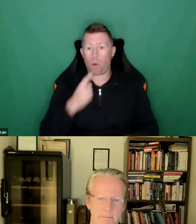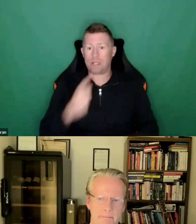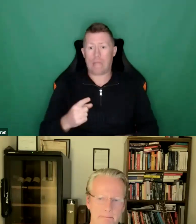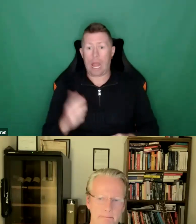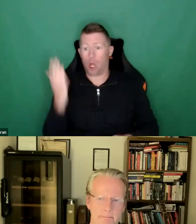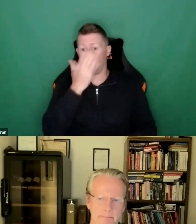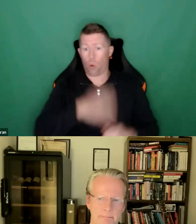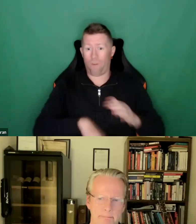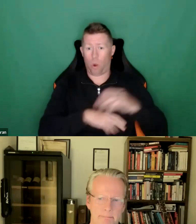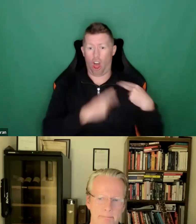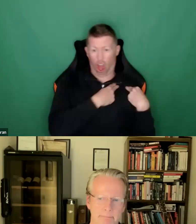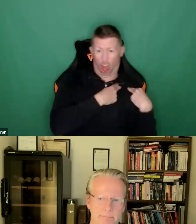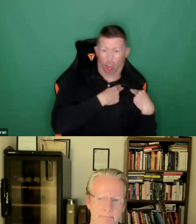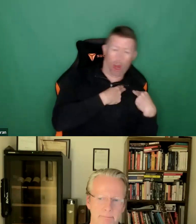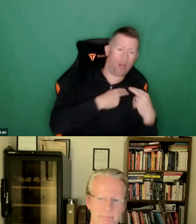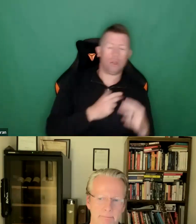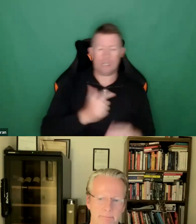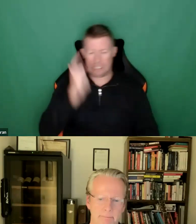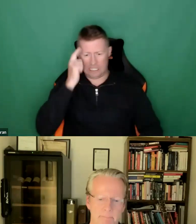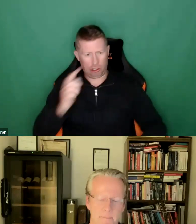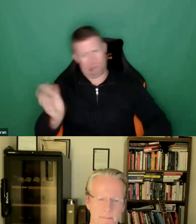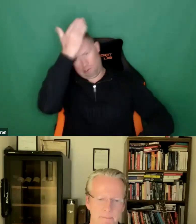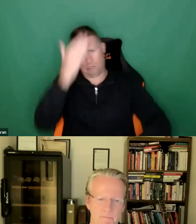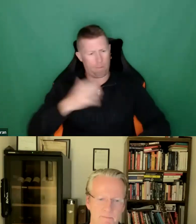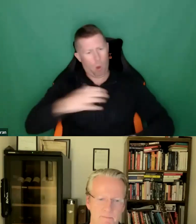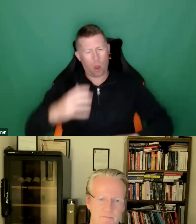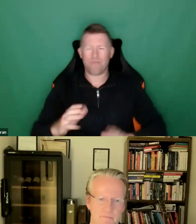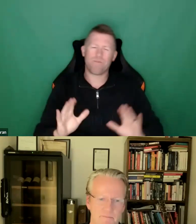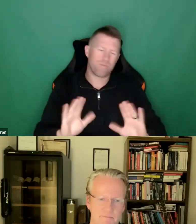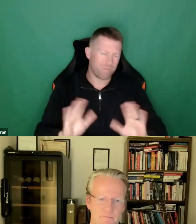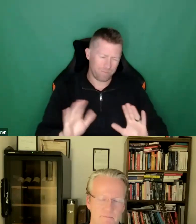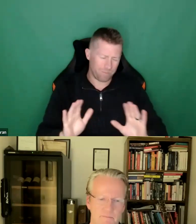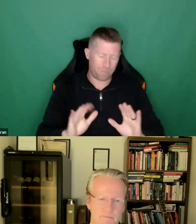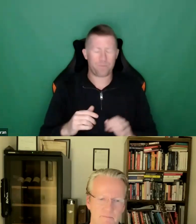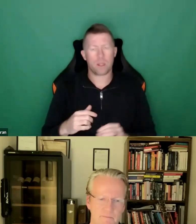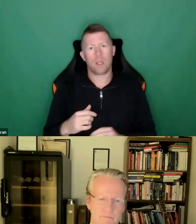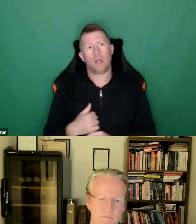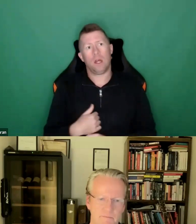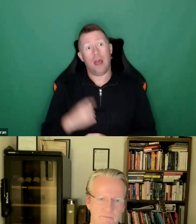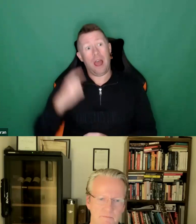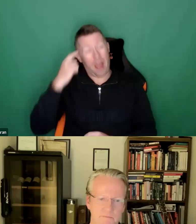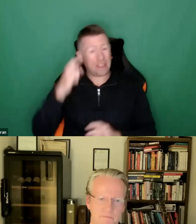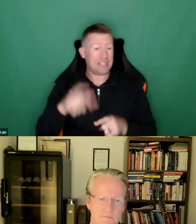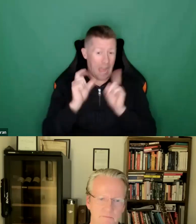a follow-up to that, we're not saying that school should do more and more and more, I do